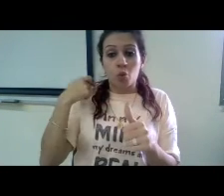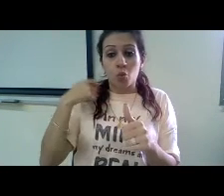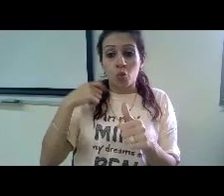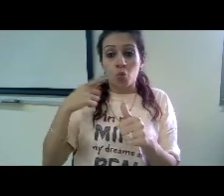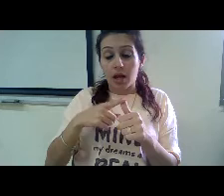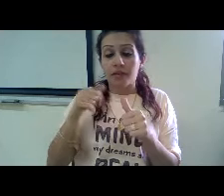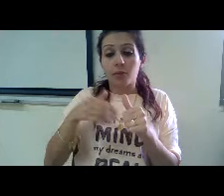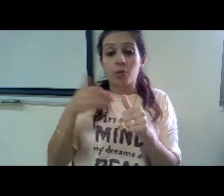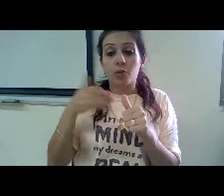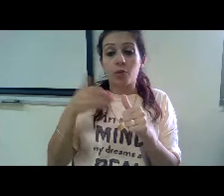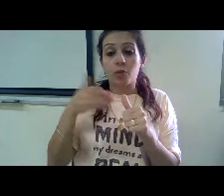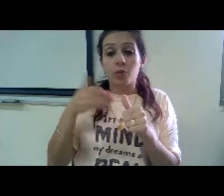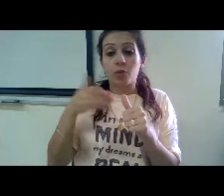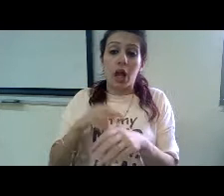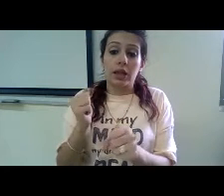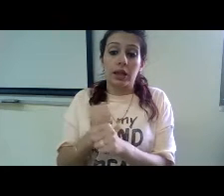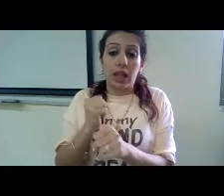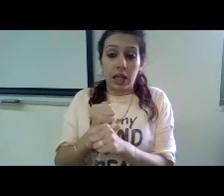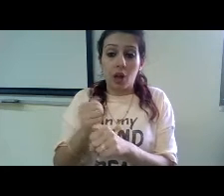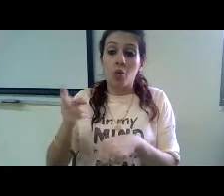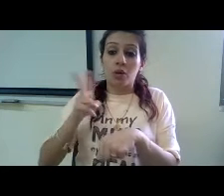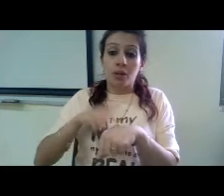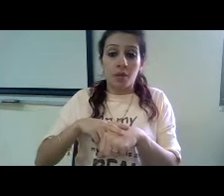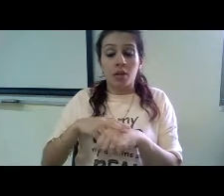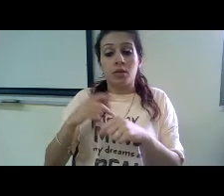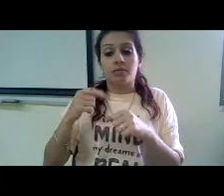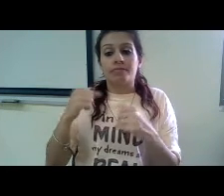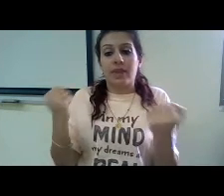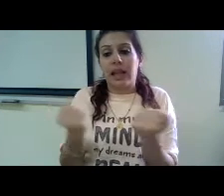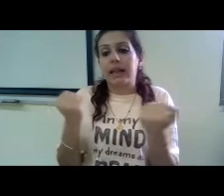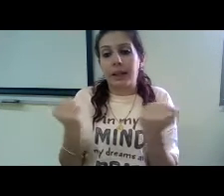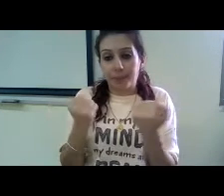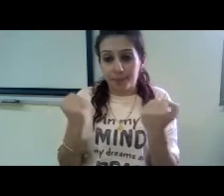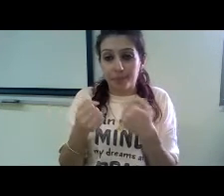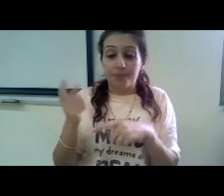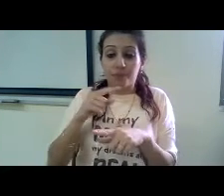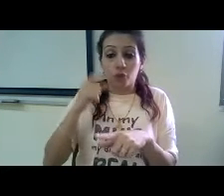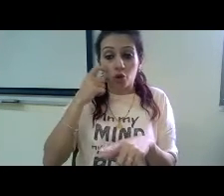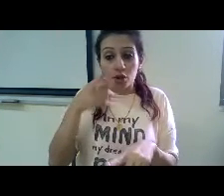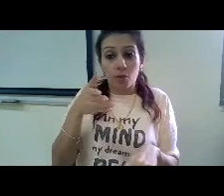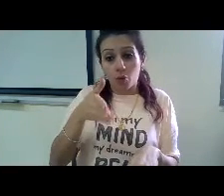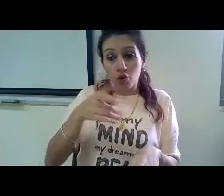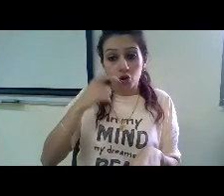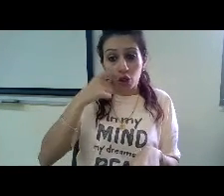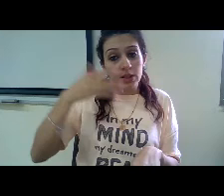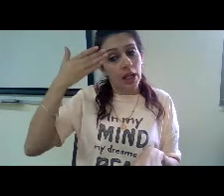Provide support staff of specialists to implement inclusive education